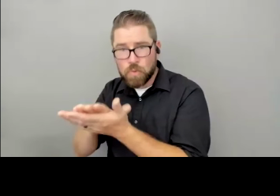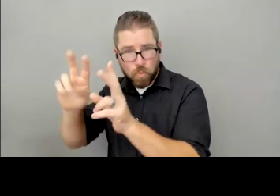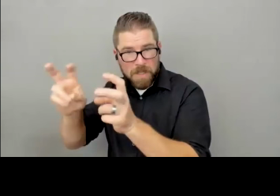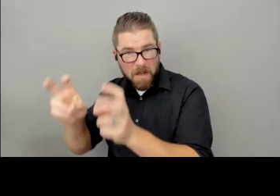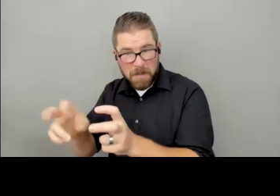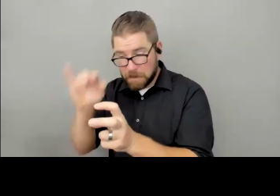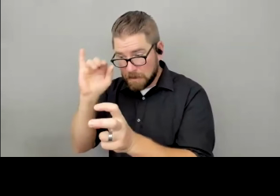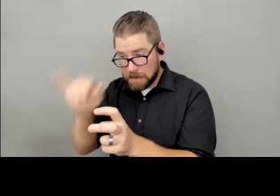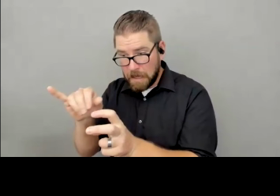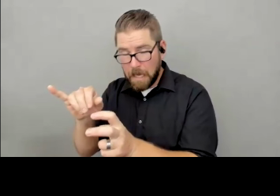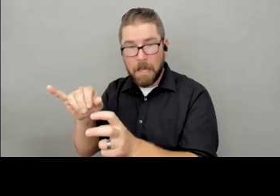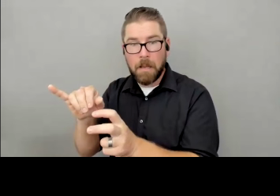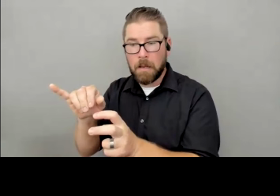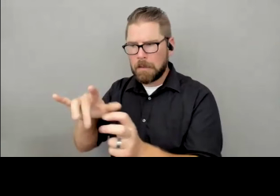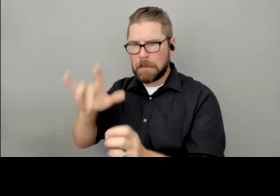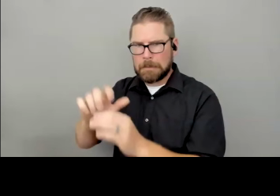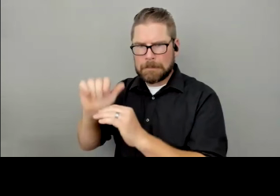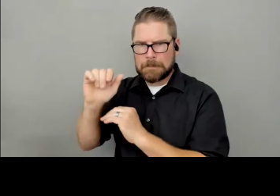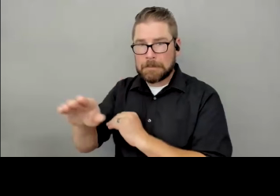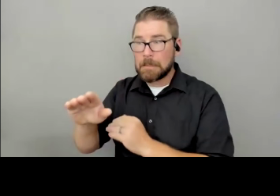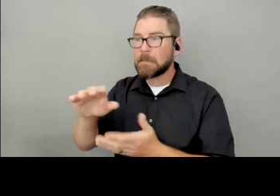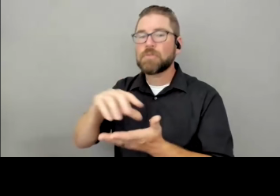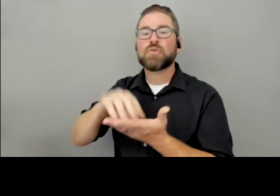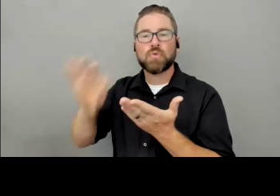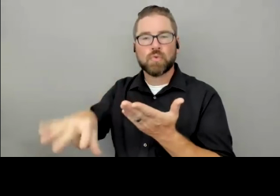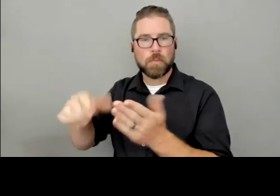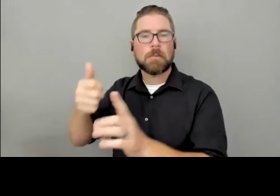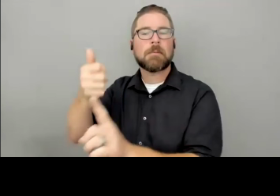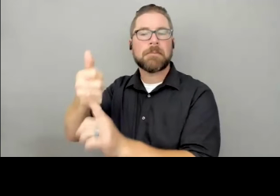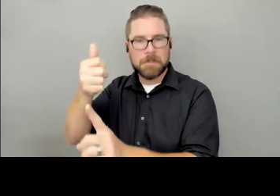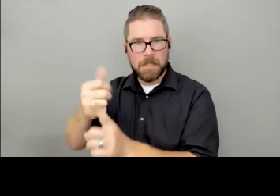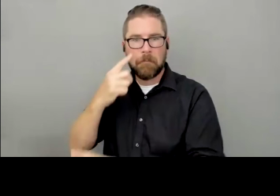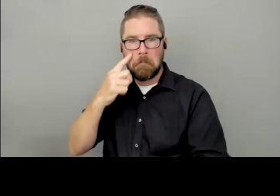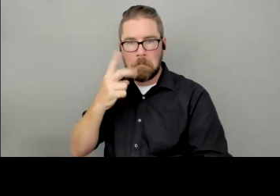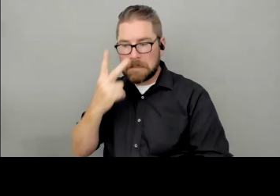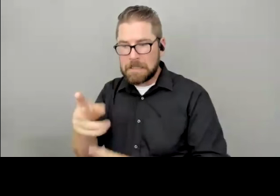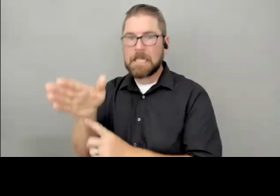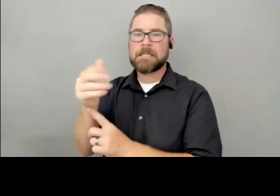and that student also gets the flag immediately. But from there,